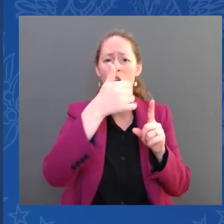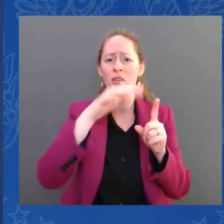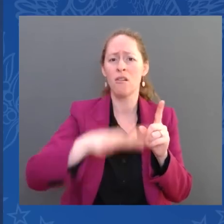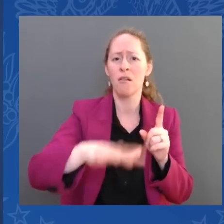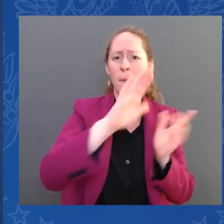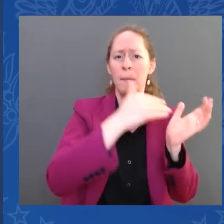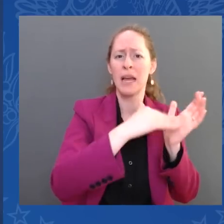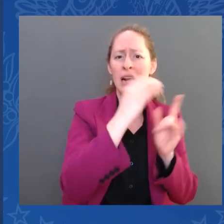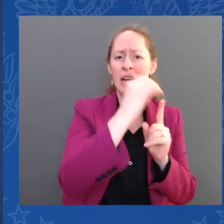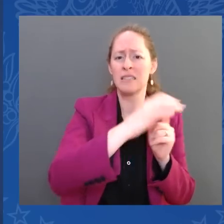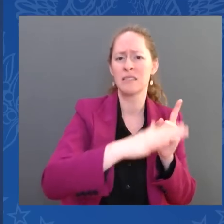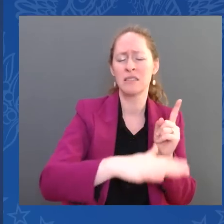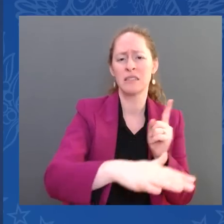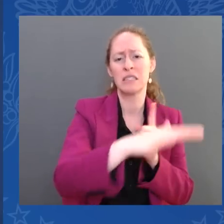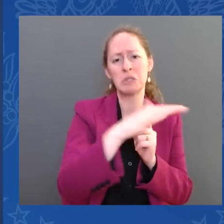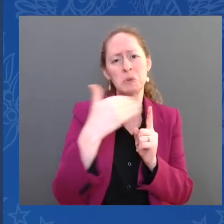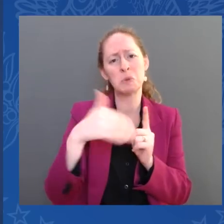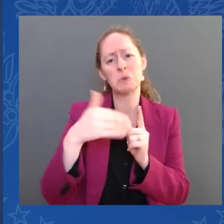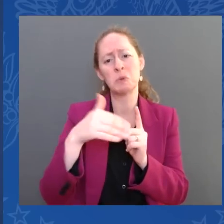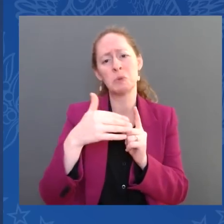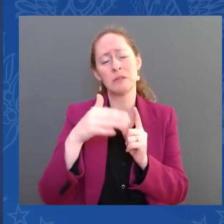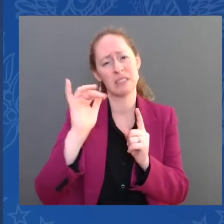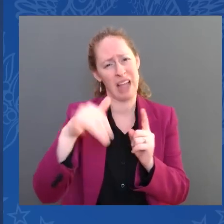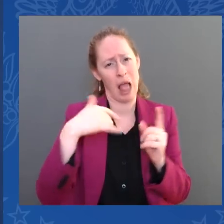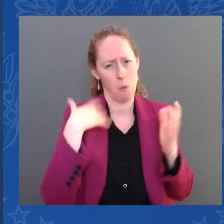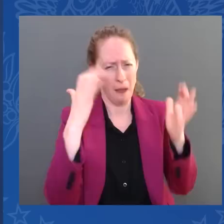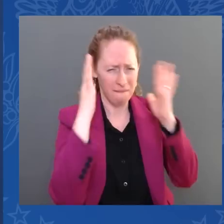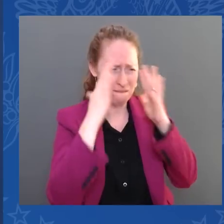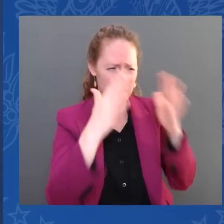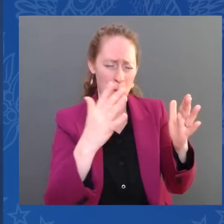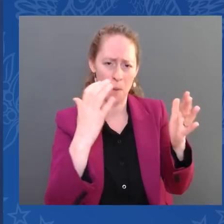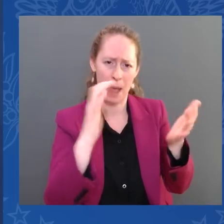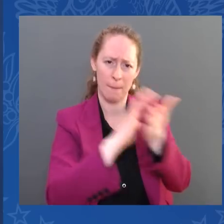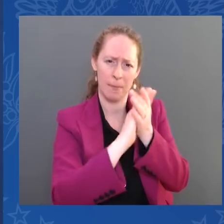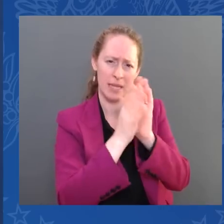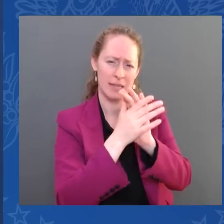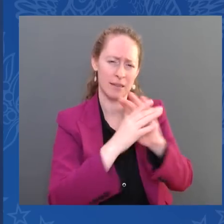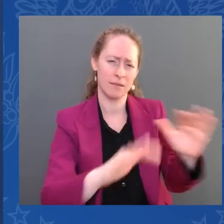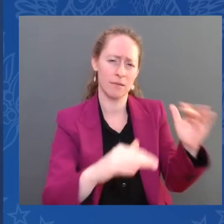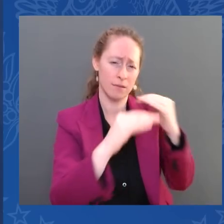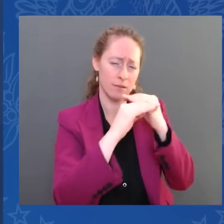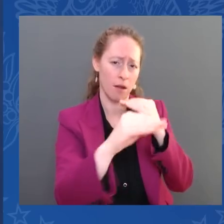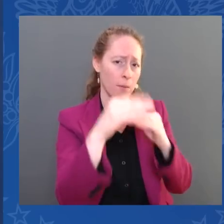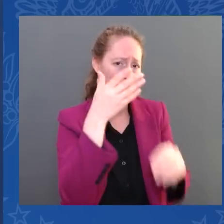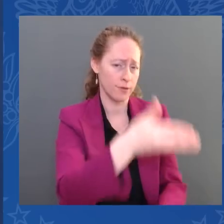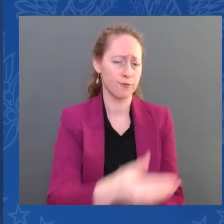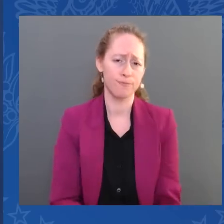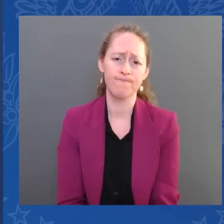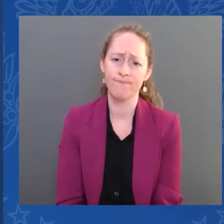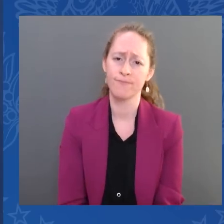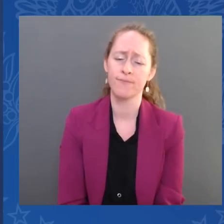and talking to my team that -- they acknowledge that there is an oil shortage, and they have made an announcement,